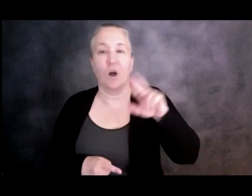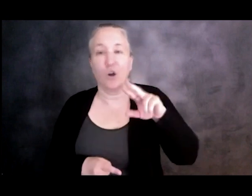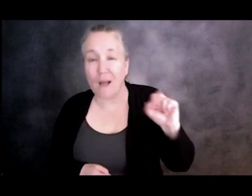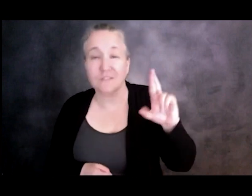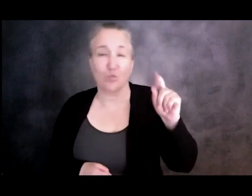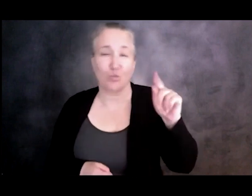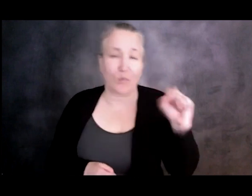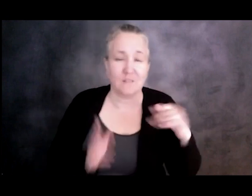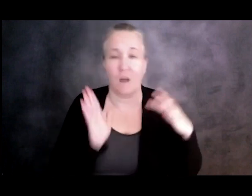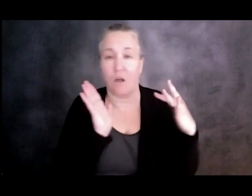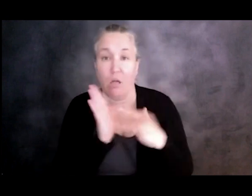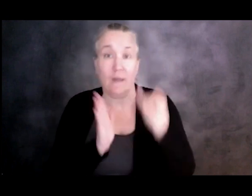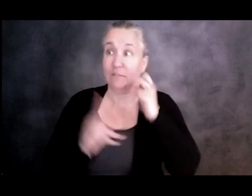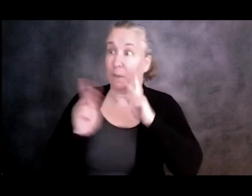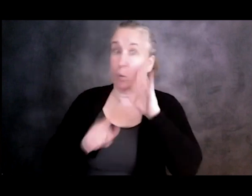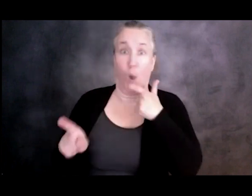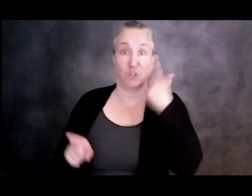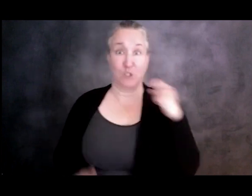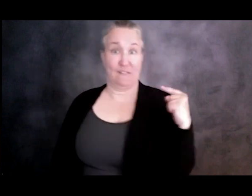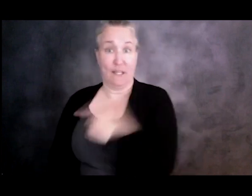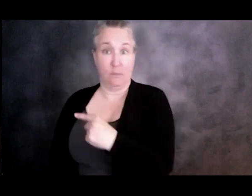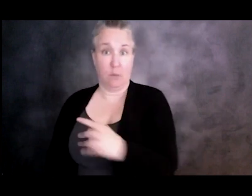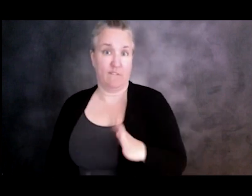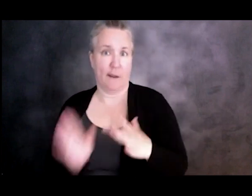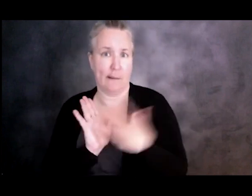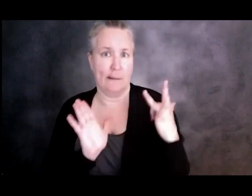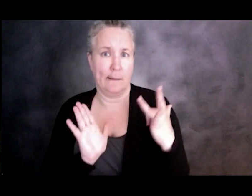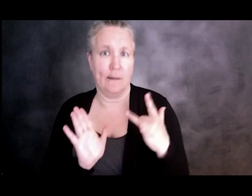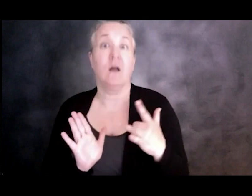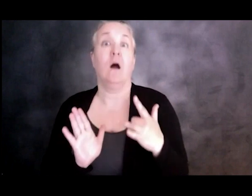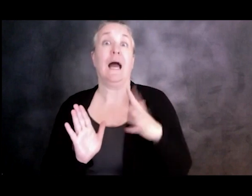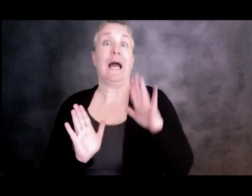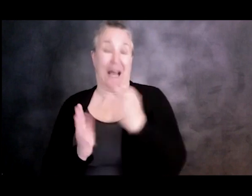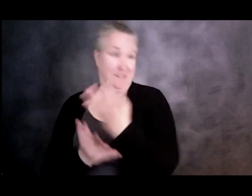If it gets more people to watch the TV series, then that's great. Everybody else will be Vietnamese, I think, in there.